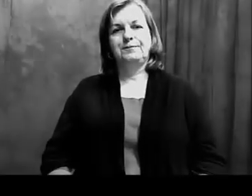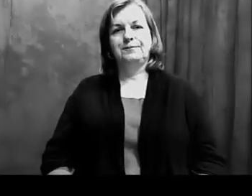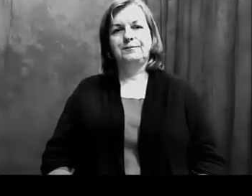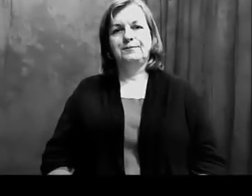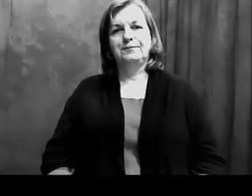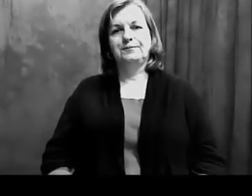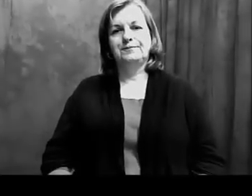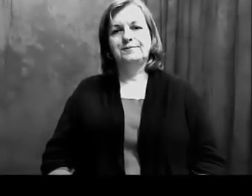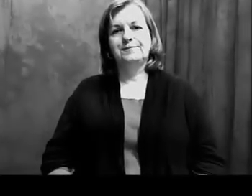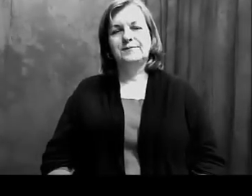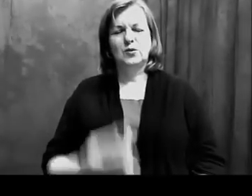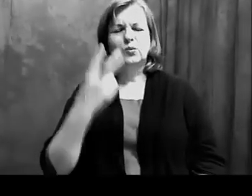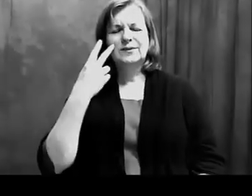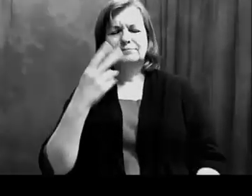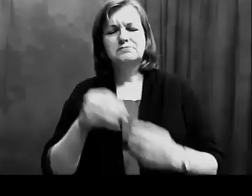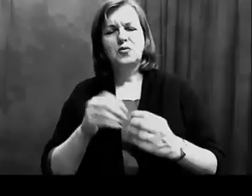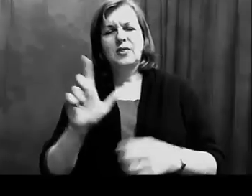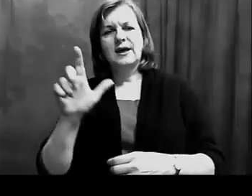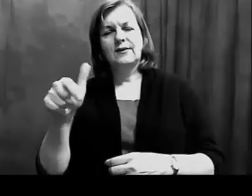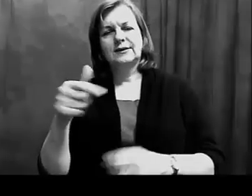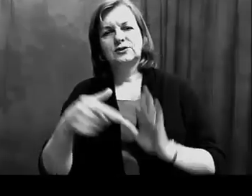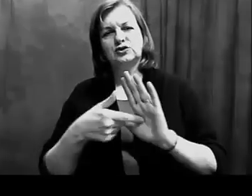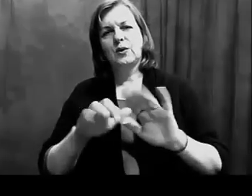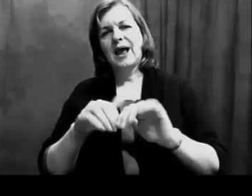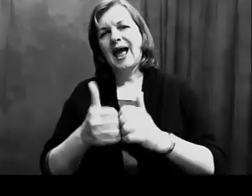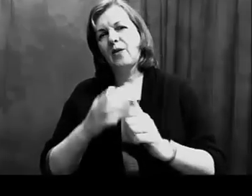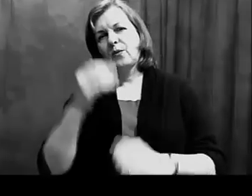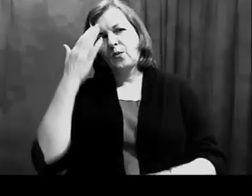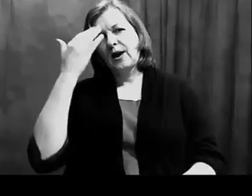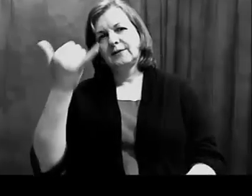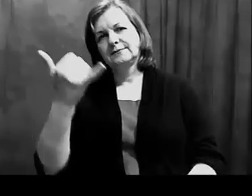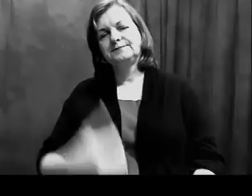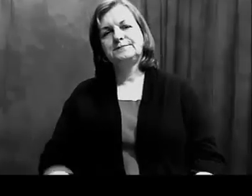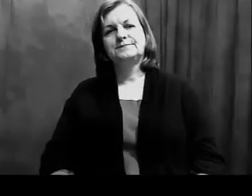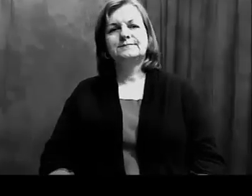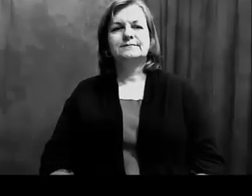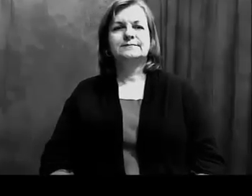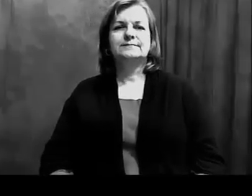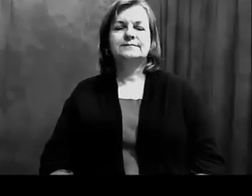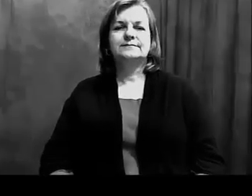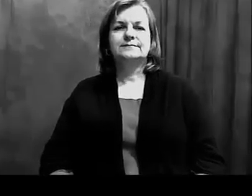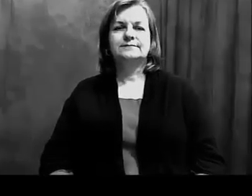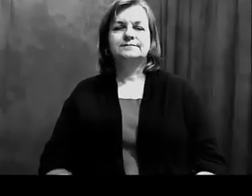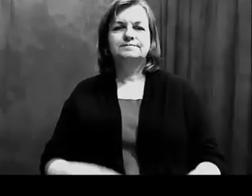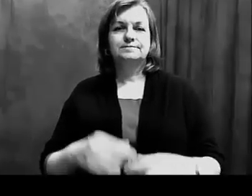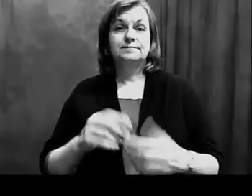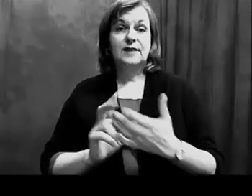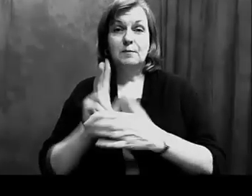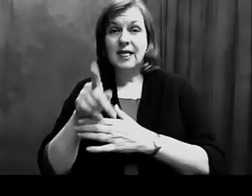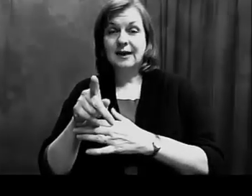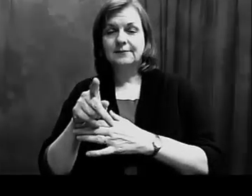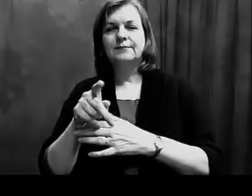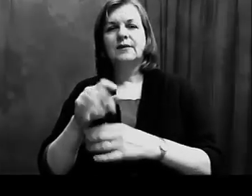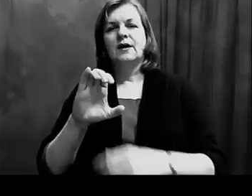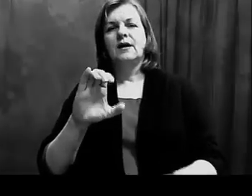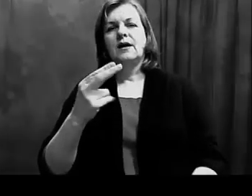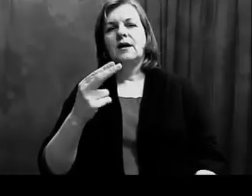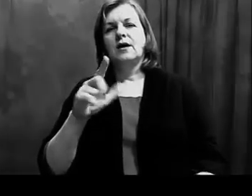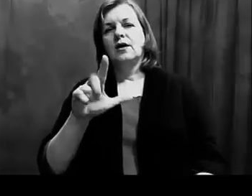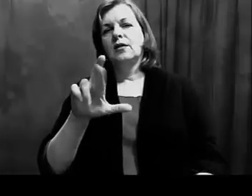and ATP production and we'll look at that a lot more later on and show you how and why